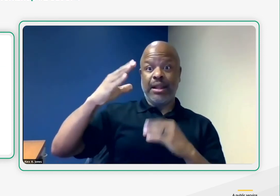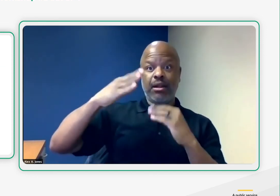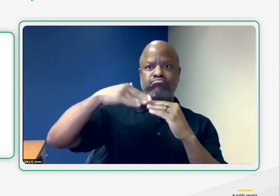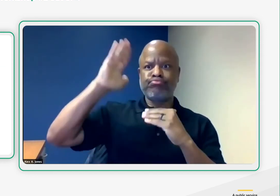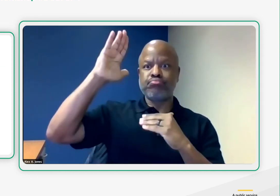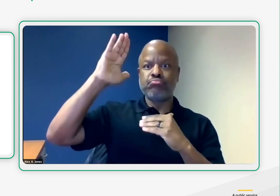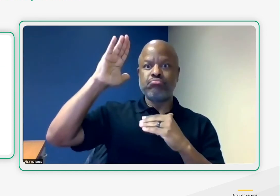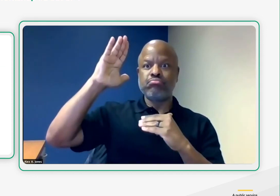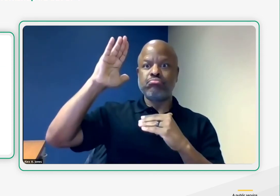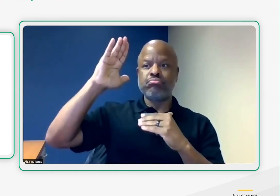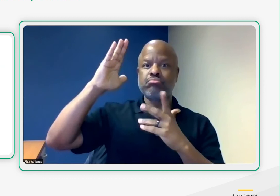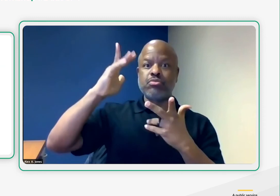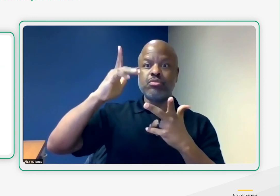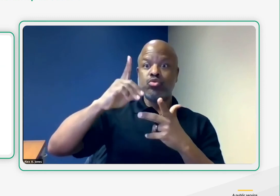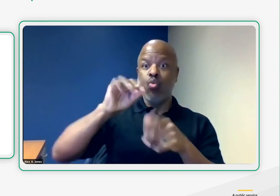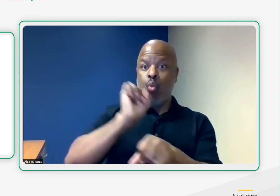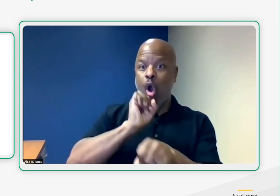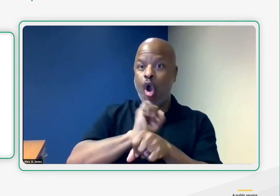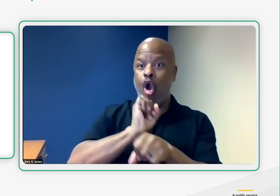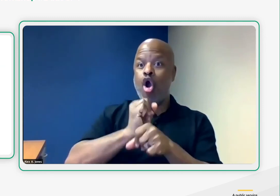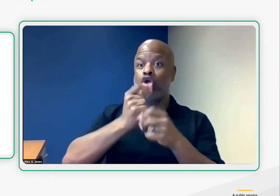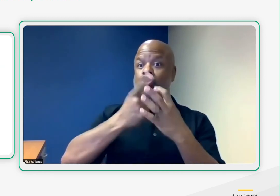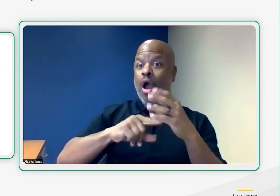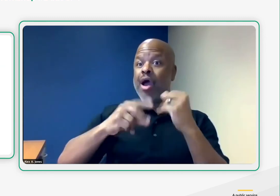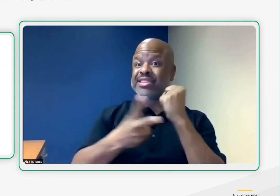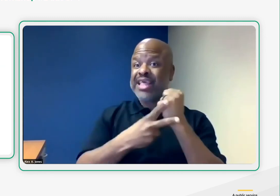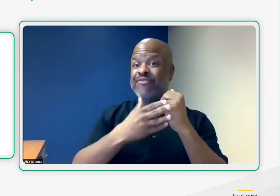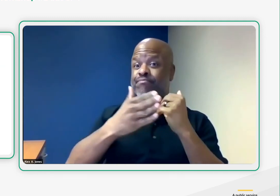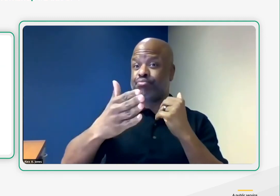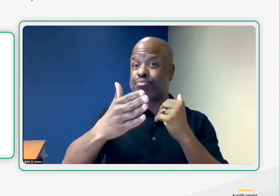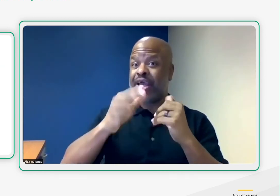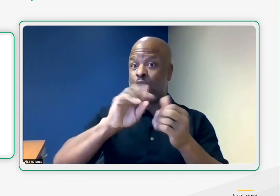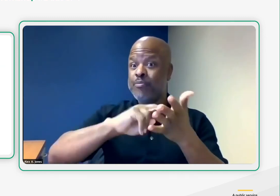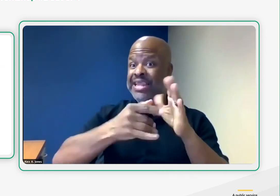you mean like when should you start saving money?